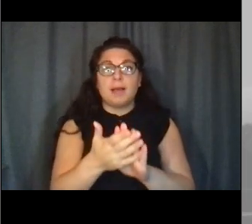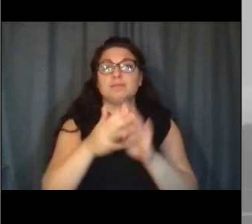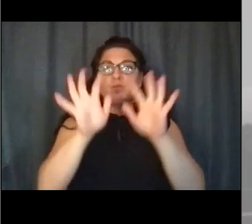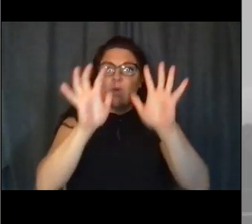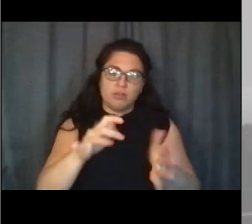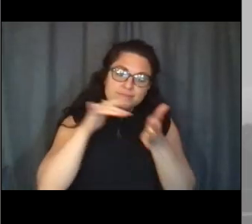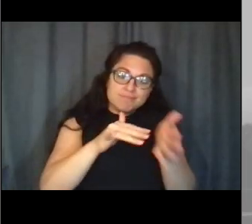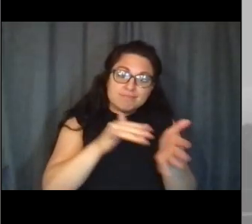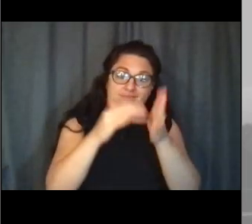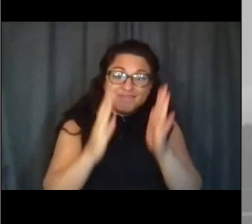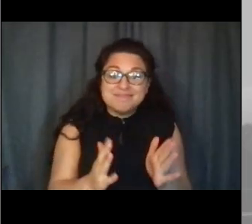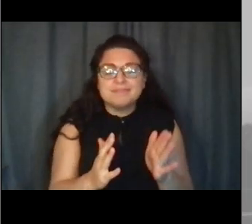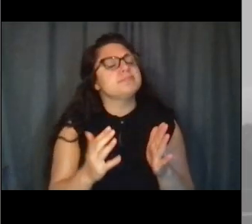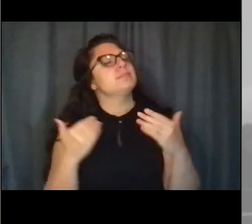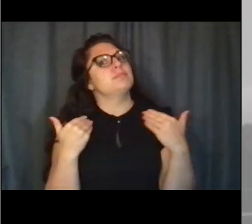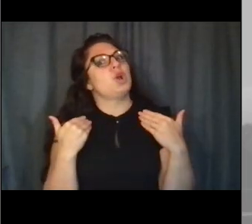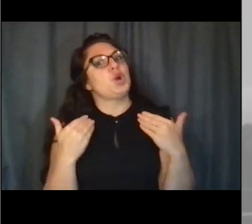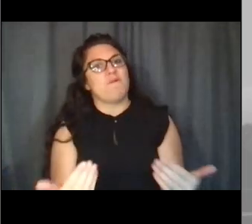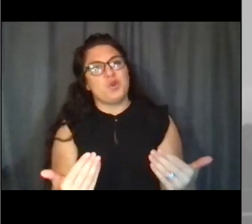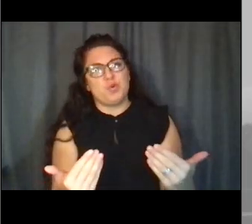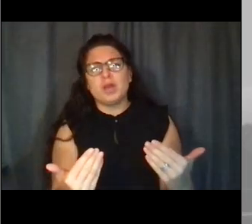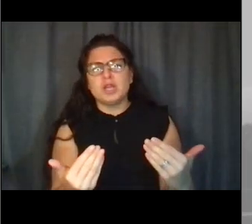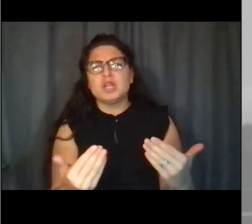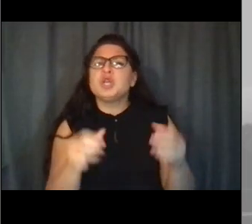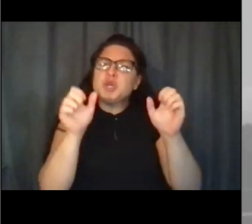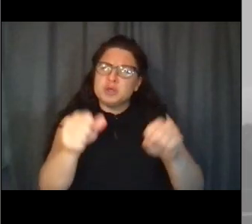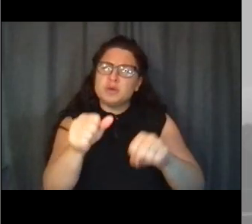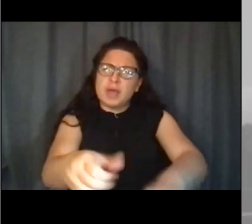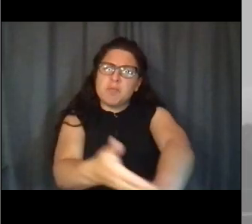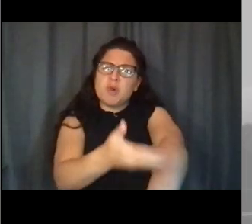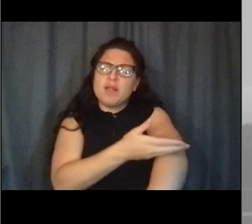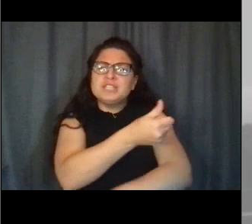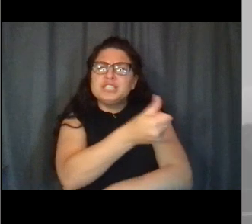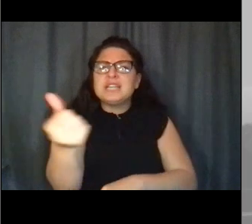It's things that you can study and you can work on, but don't take, you know, being a little,